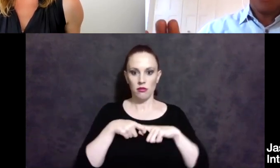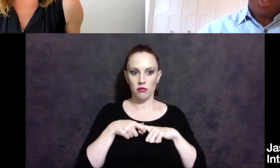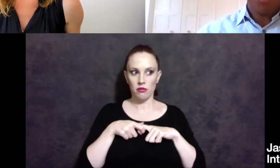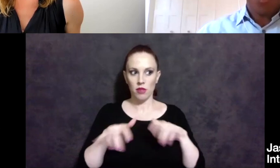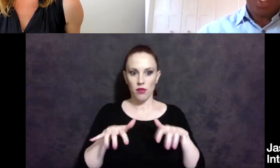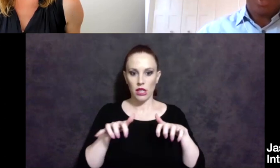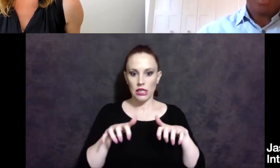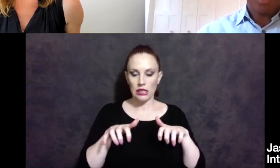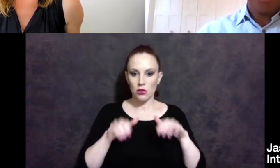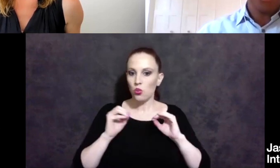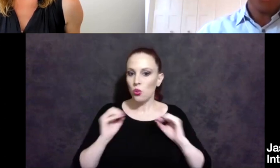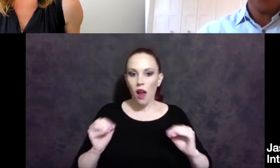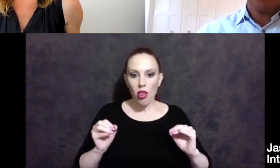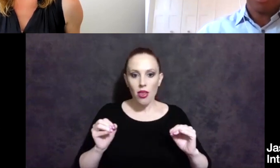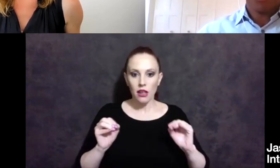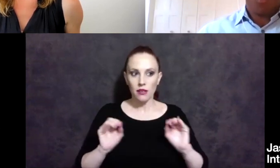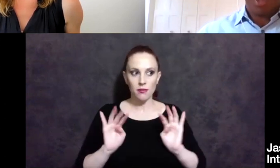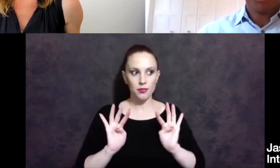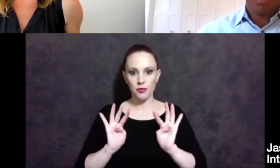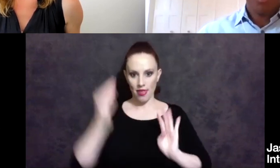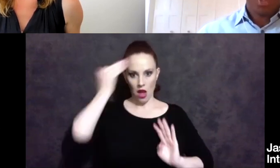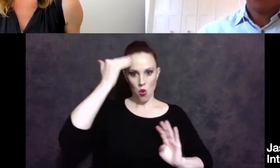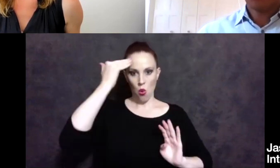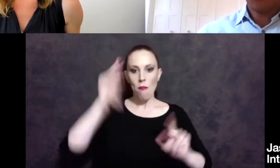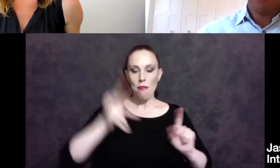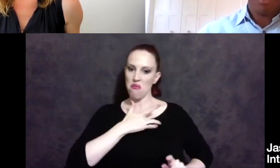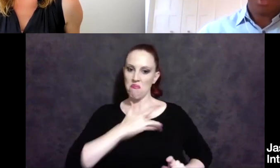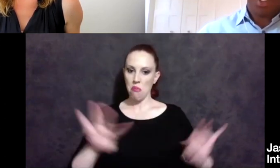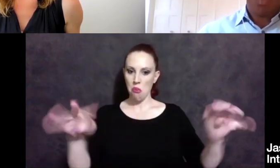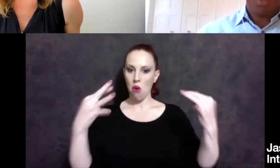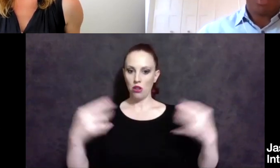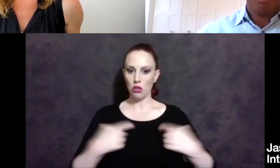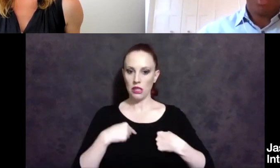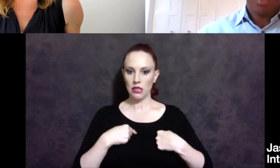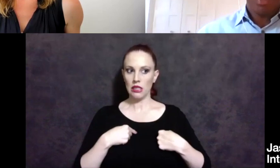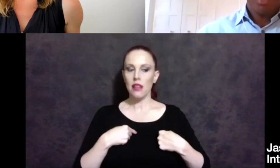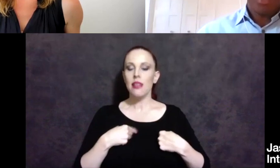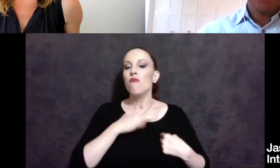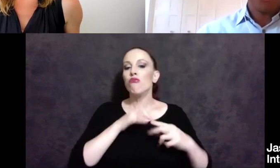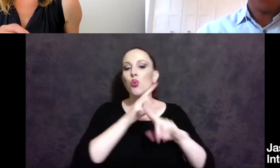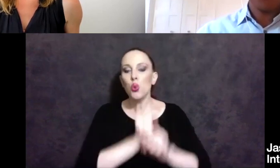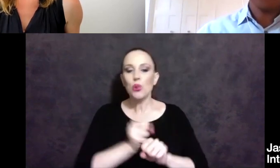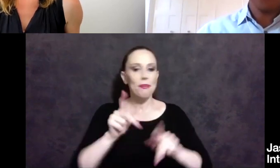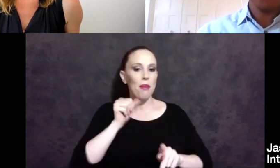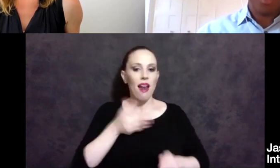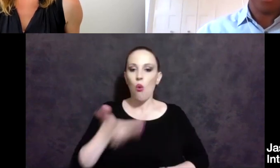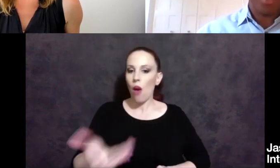They are aware and used to being watched and used to being unwelcomed and used to not having